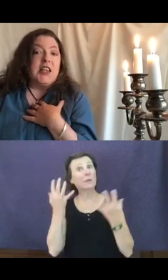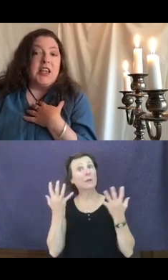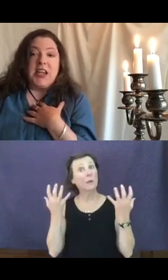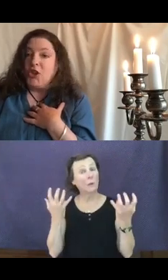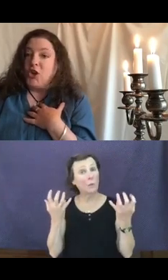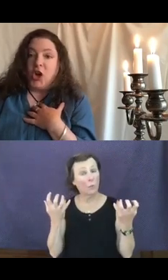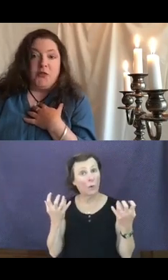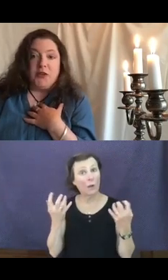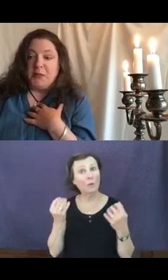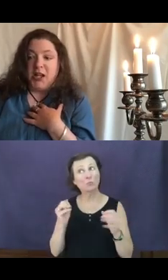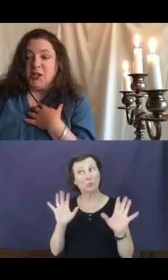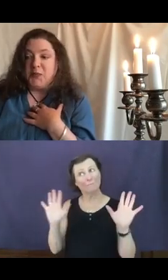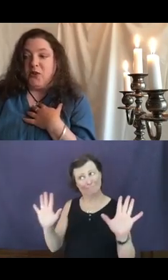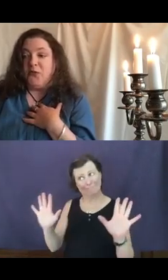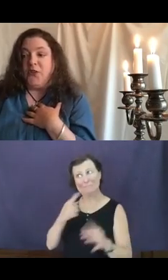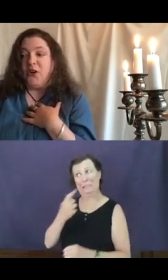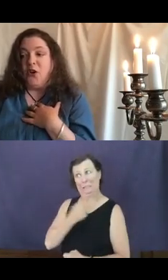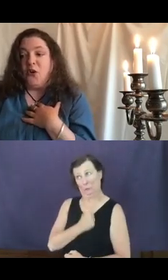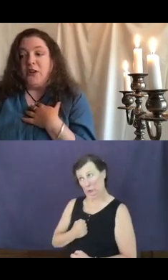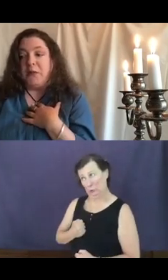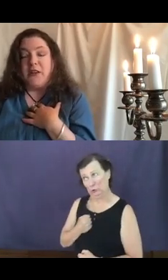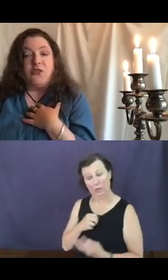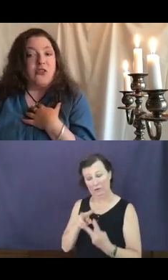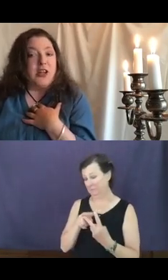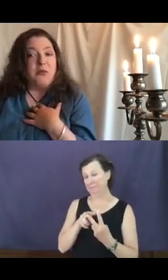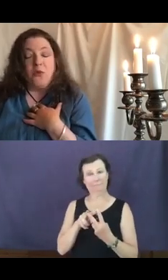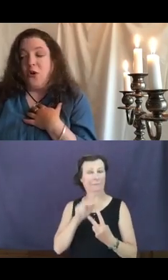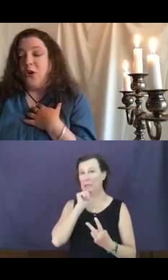neither are responsible for their own expenditures anymore,